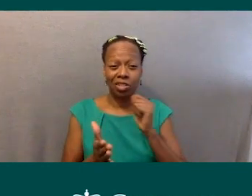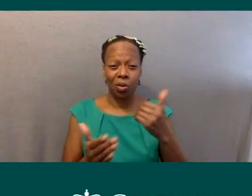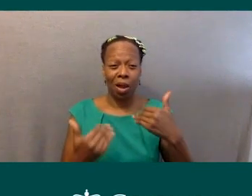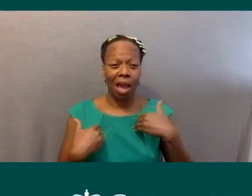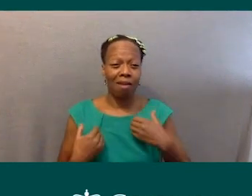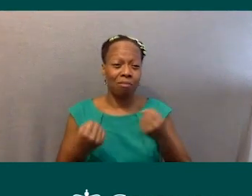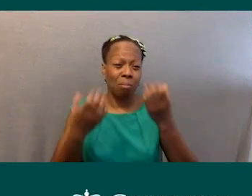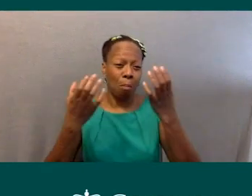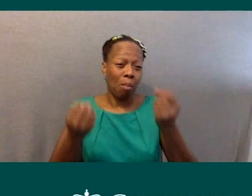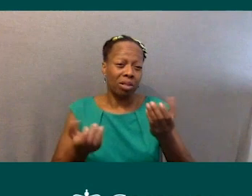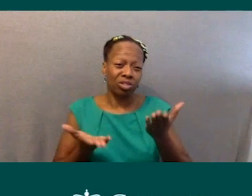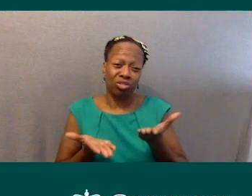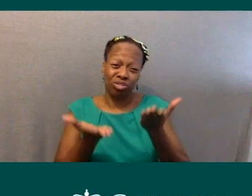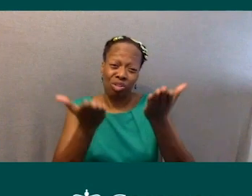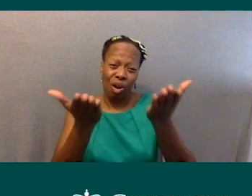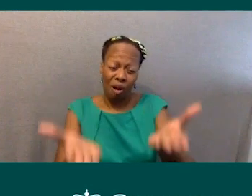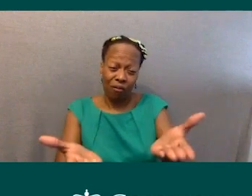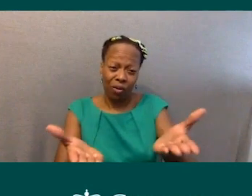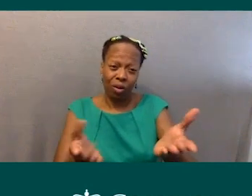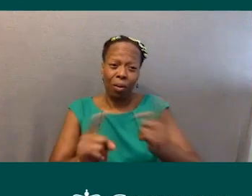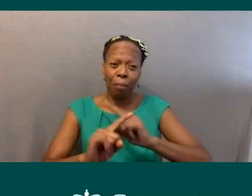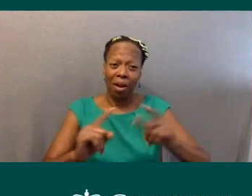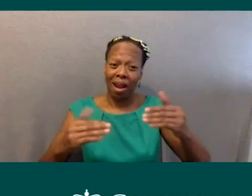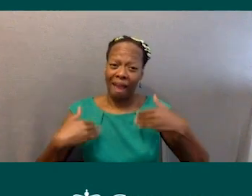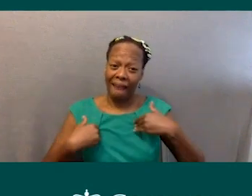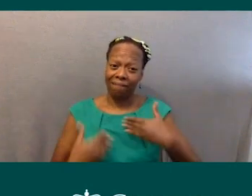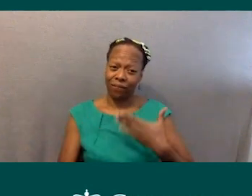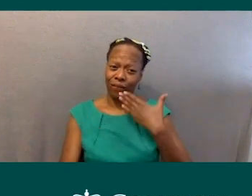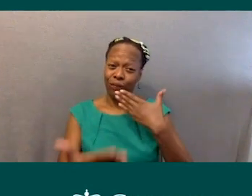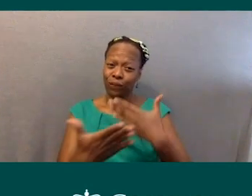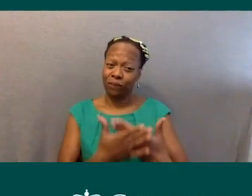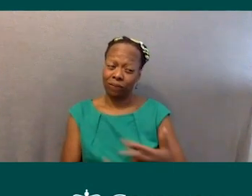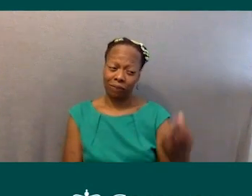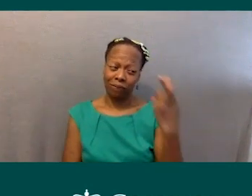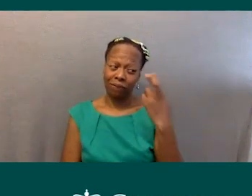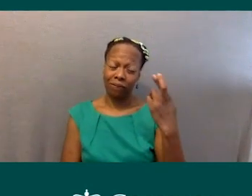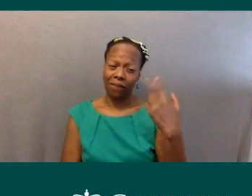However, I do have a close colleague that I rely heavily on,